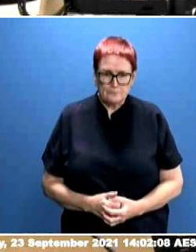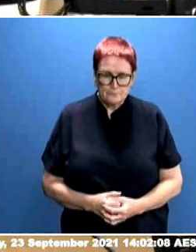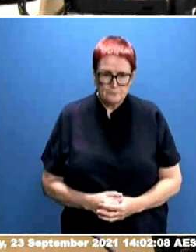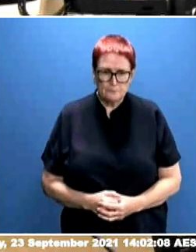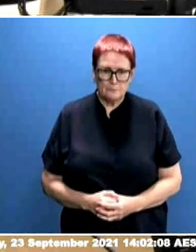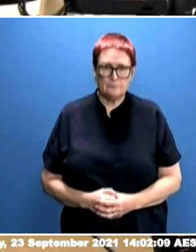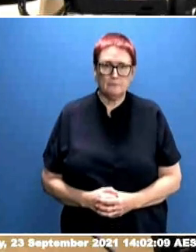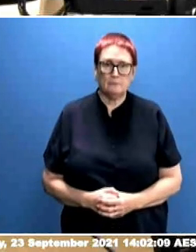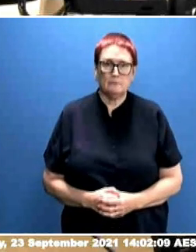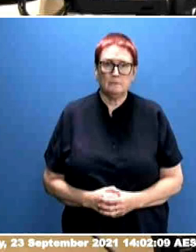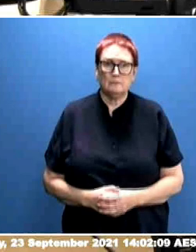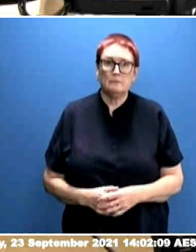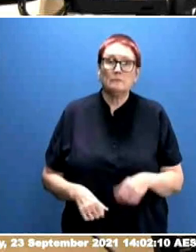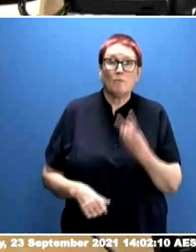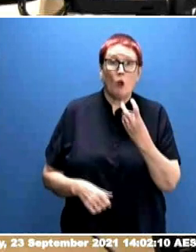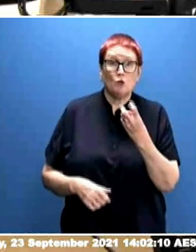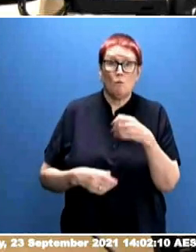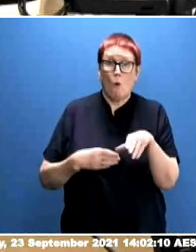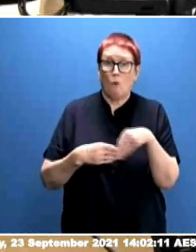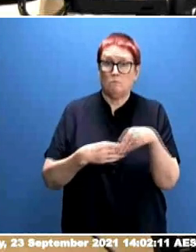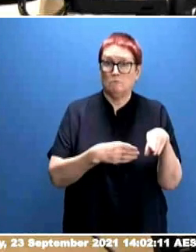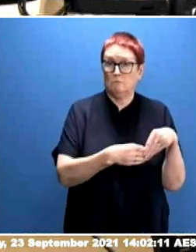And the two annexures to that statement, which are at Tabs